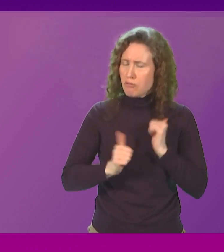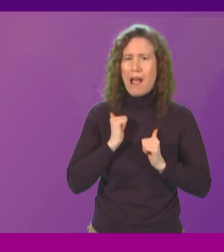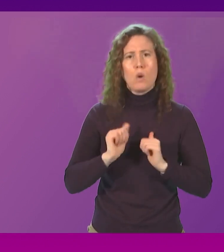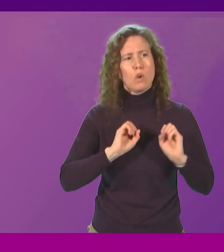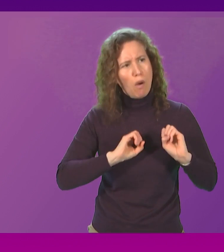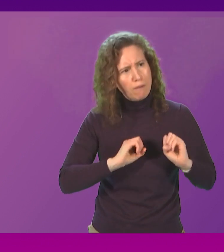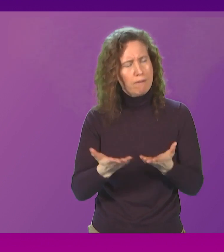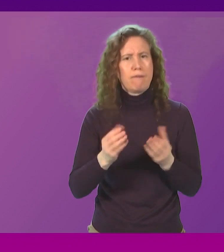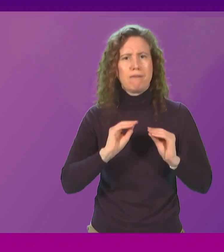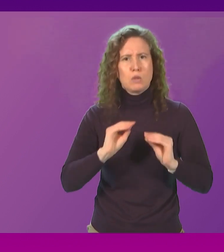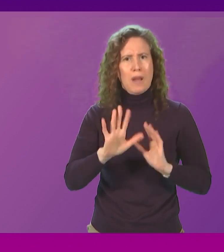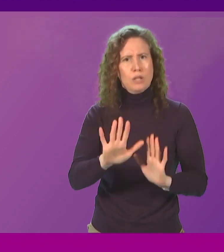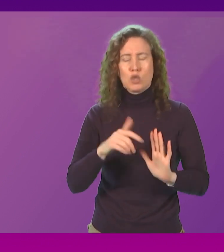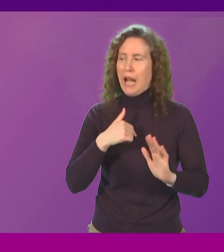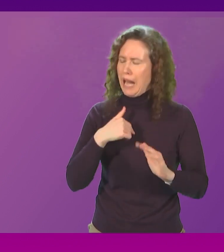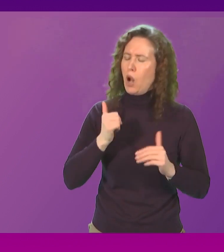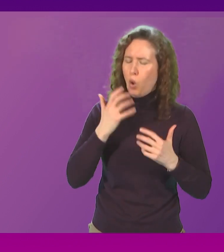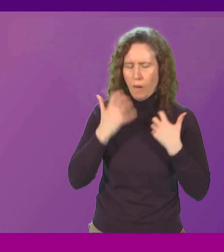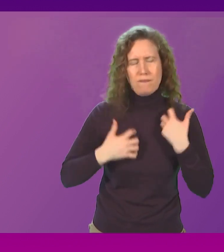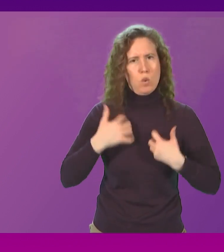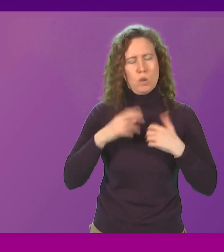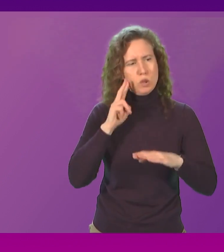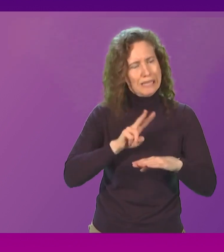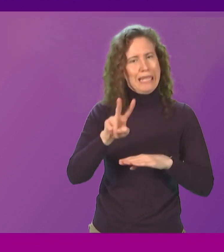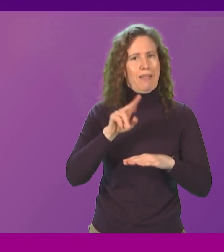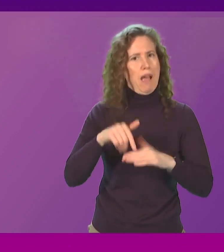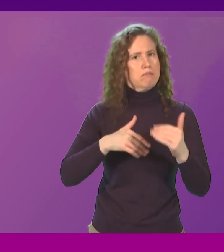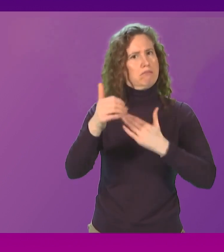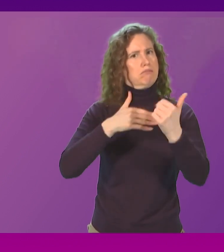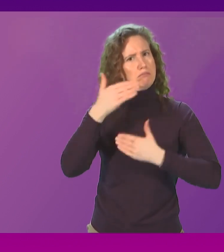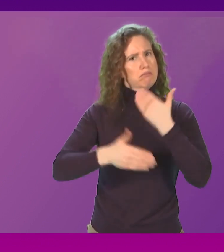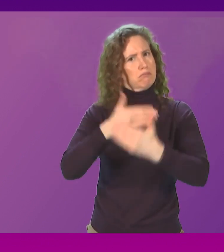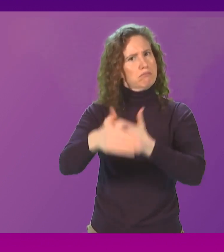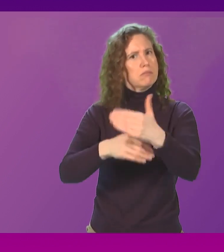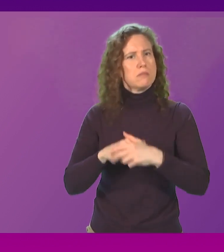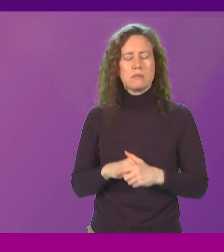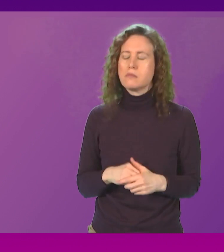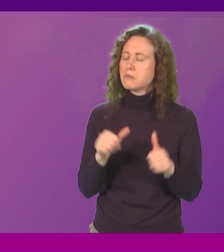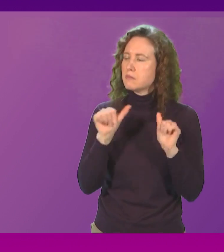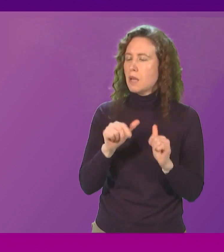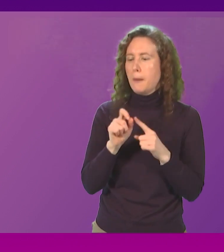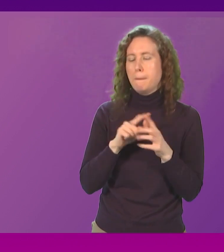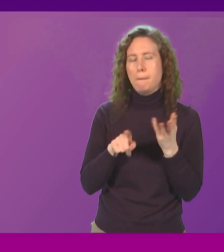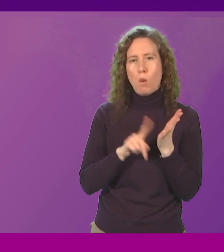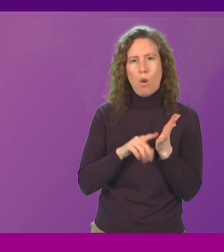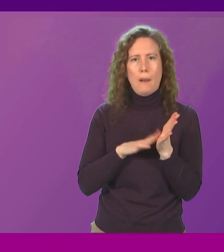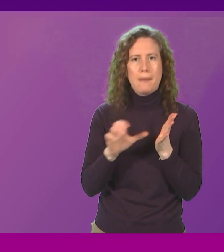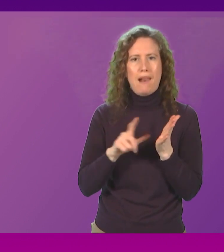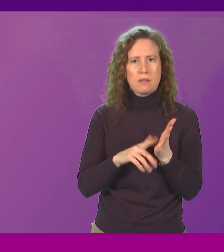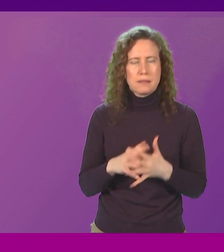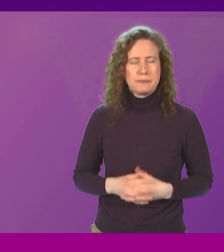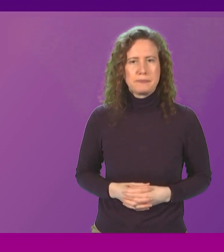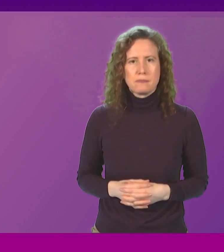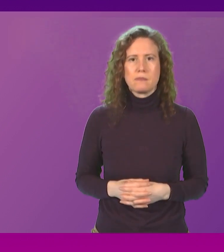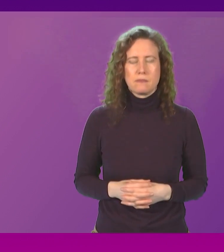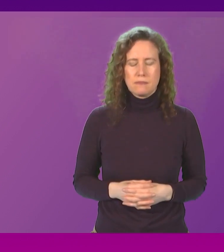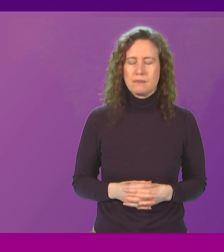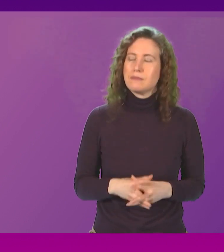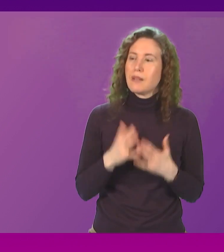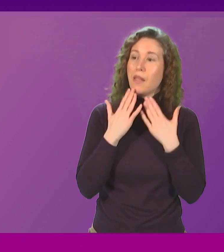seeing it being built upon.